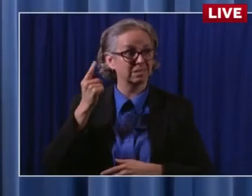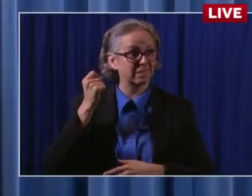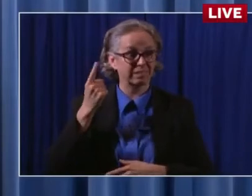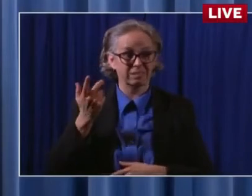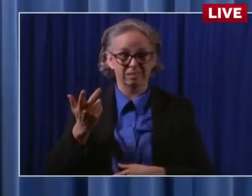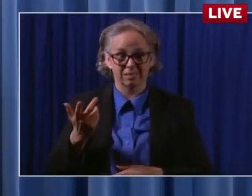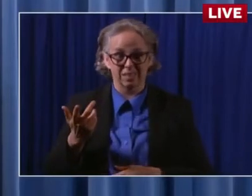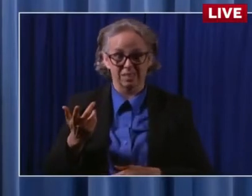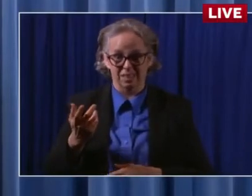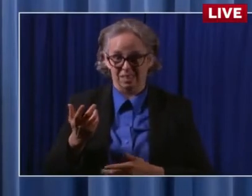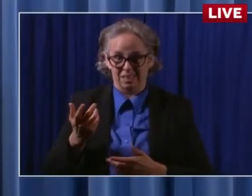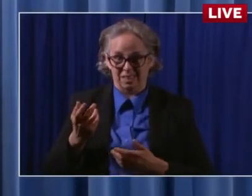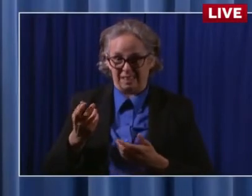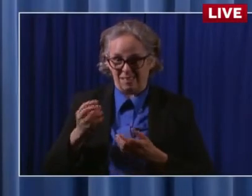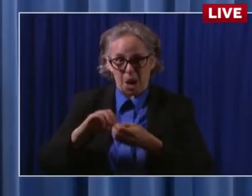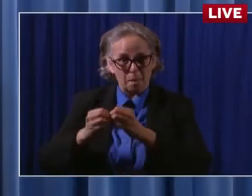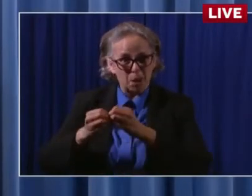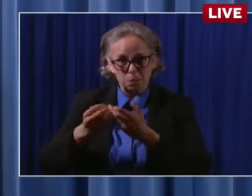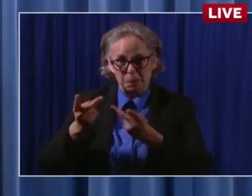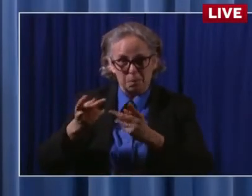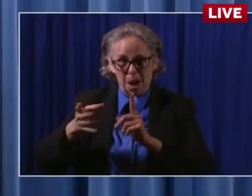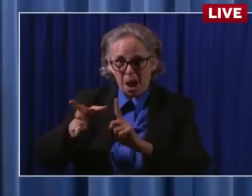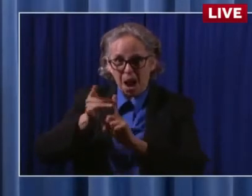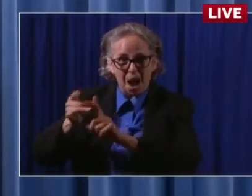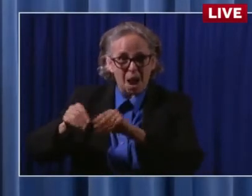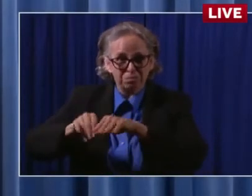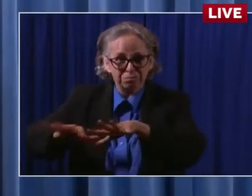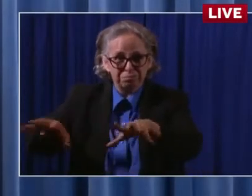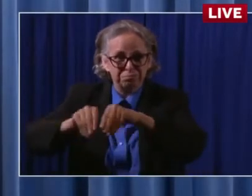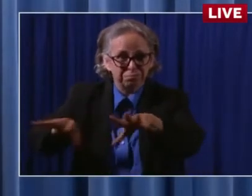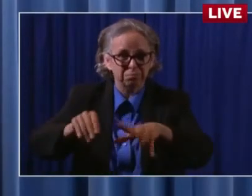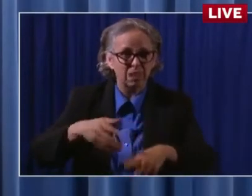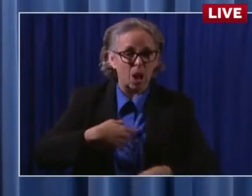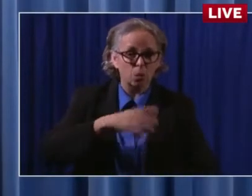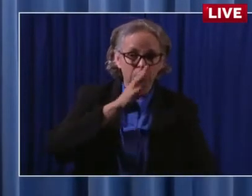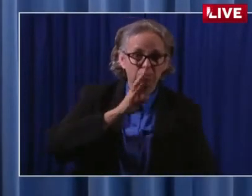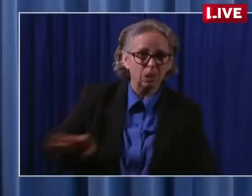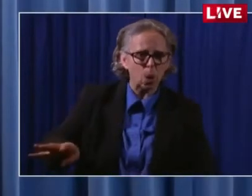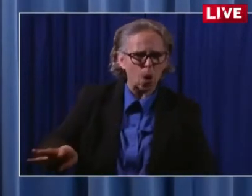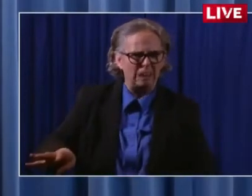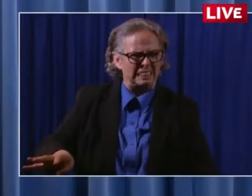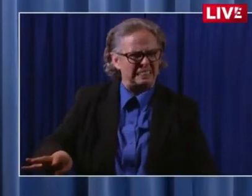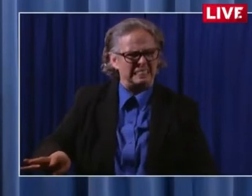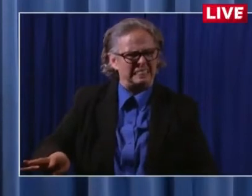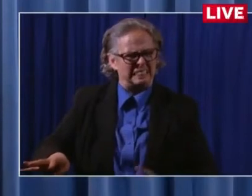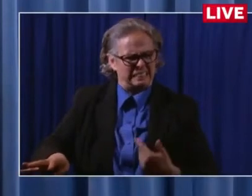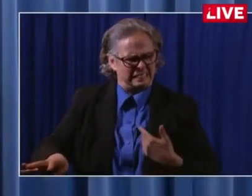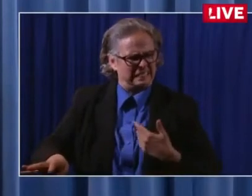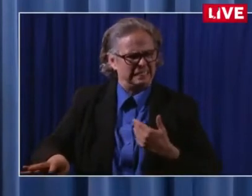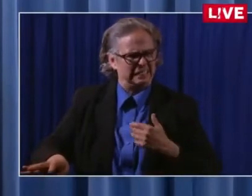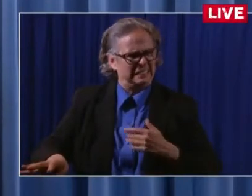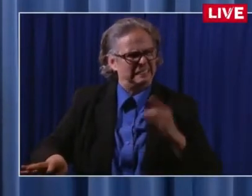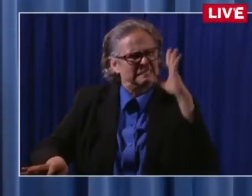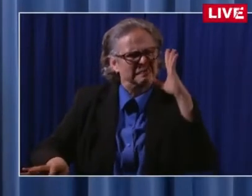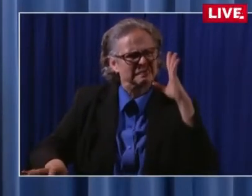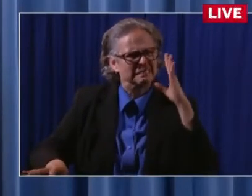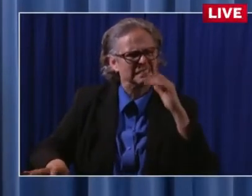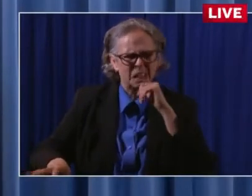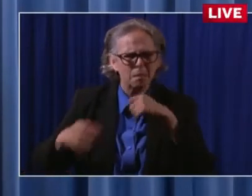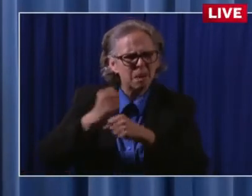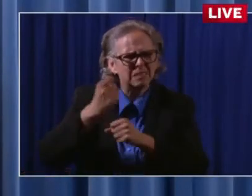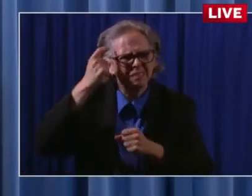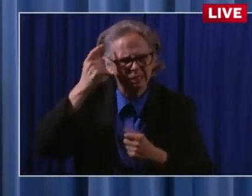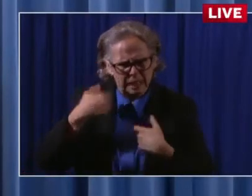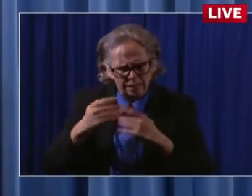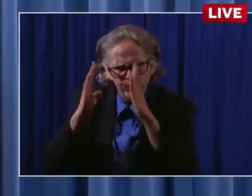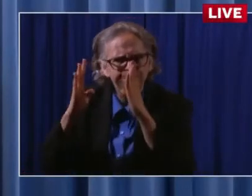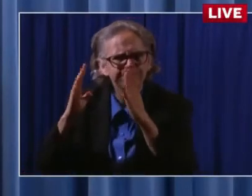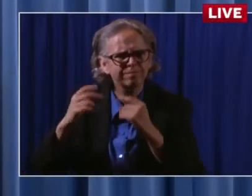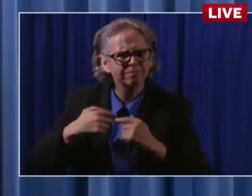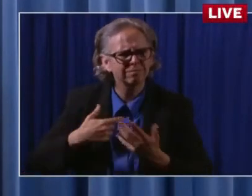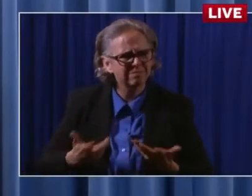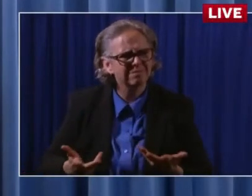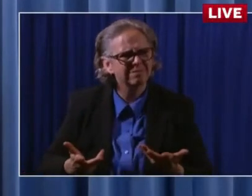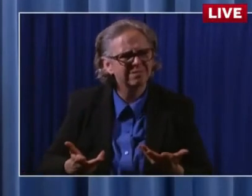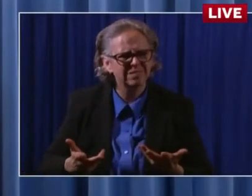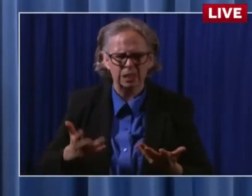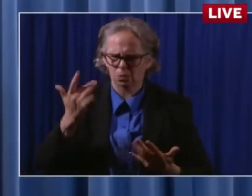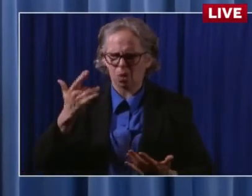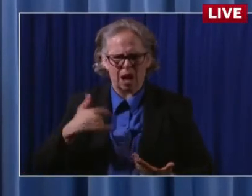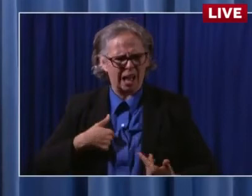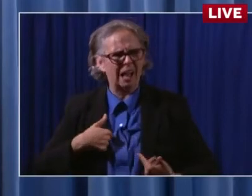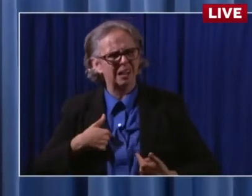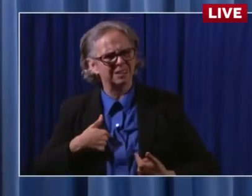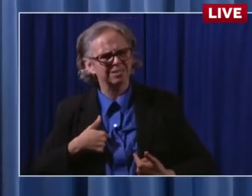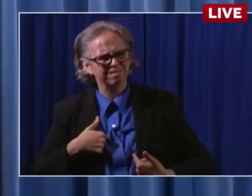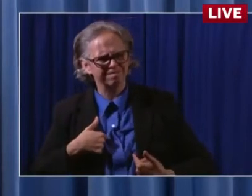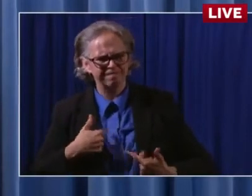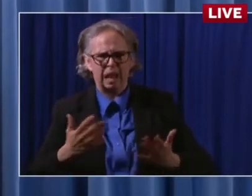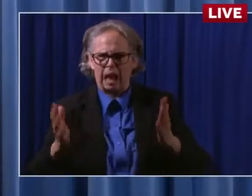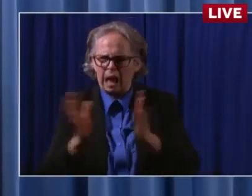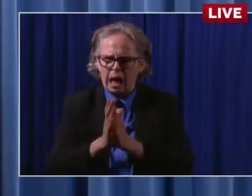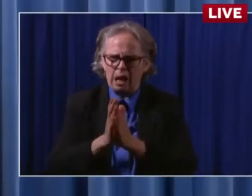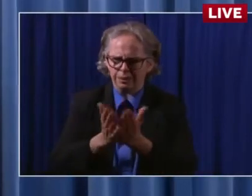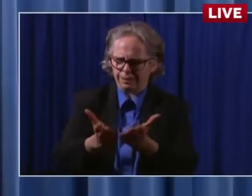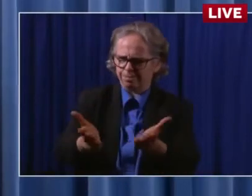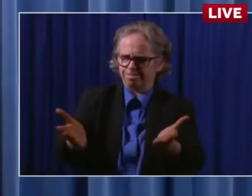SO IT IS A VERY LIGHT TOUCH, BUT FOR US TO IGNORE A SIGNIFICANT GATHERINGS THAT DO, IN FACT, OCCUR, DID NOT REALLY SEEM TO MAKE SENSE.